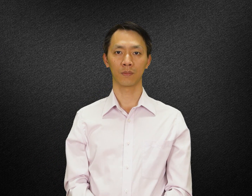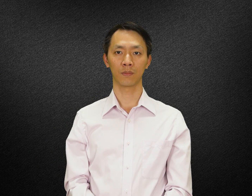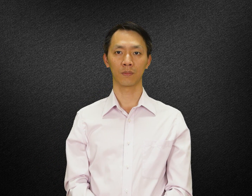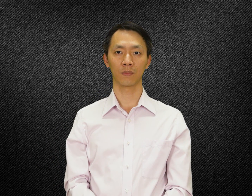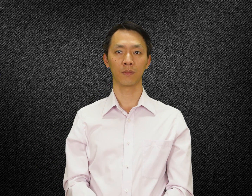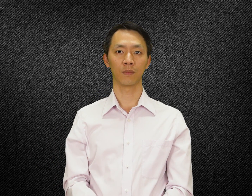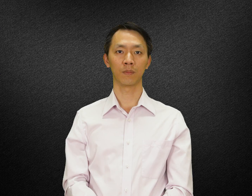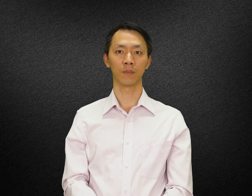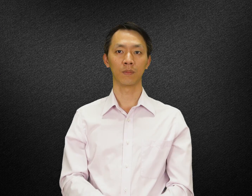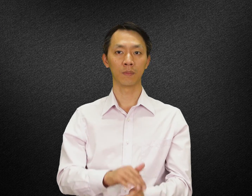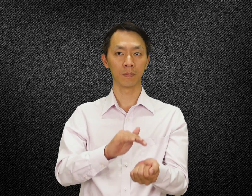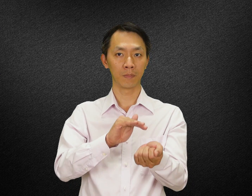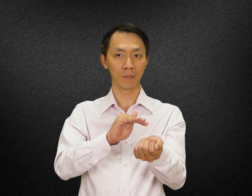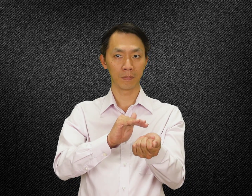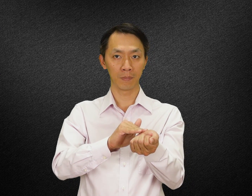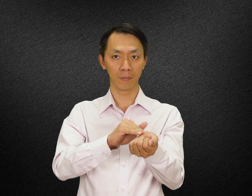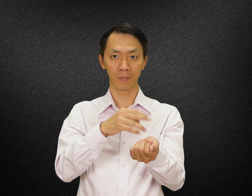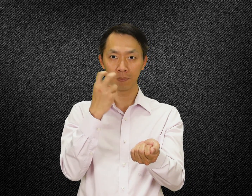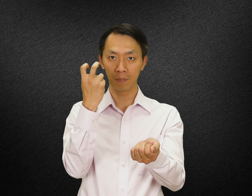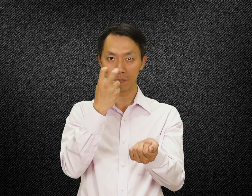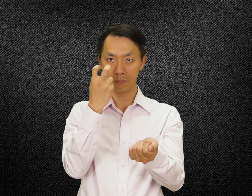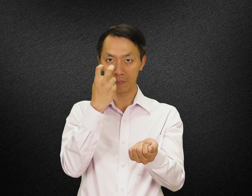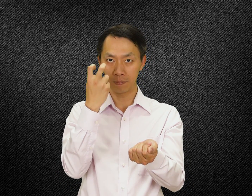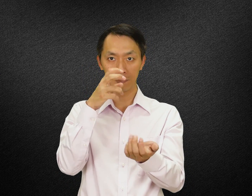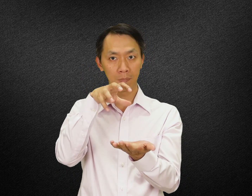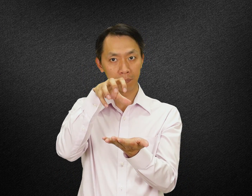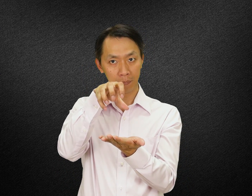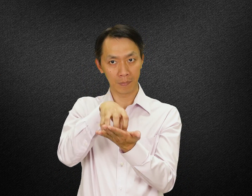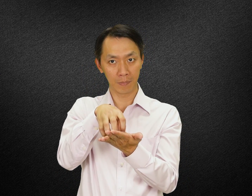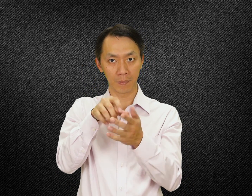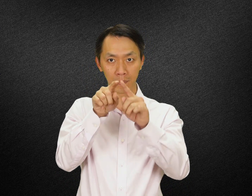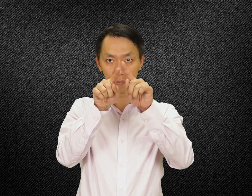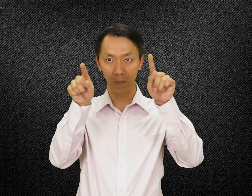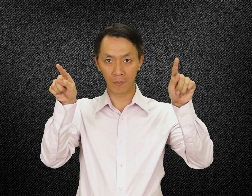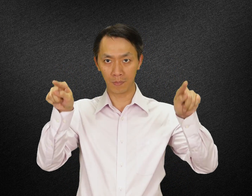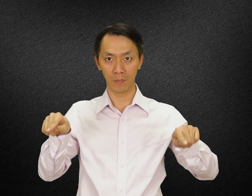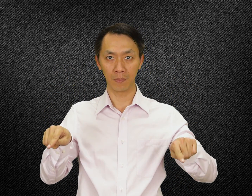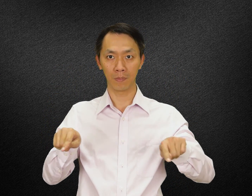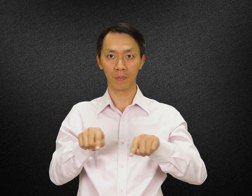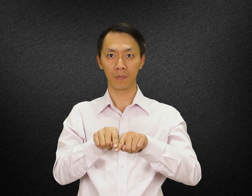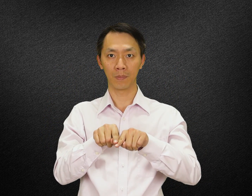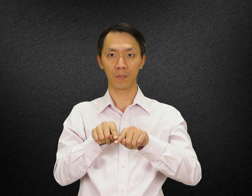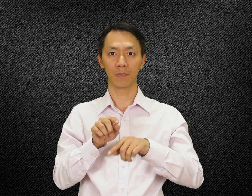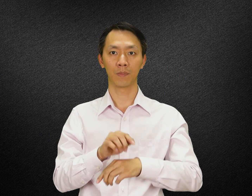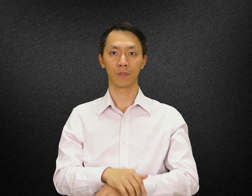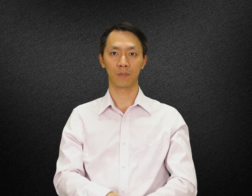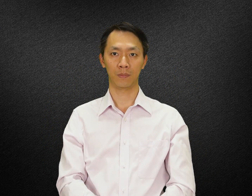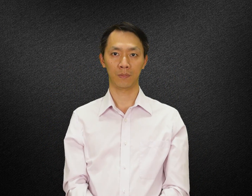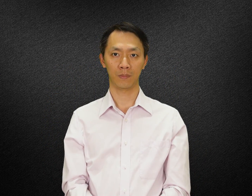a medical certificate of diagnosis